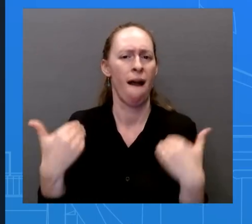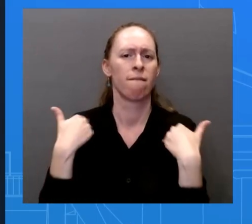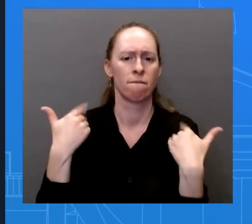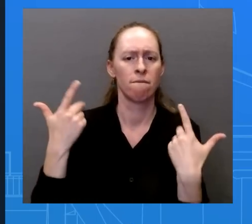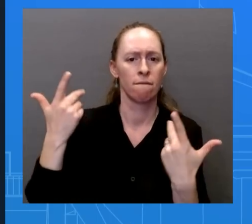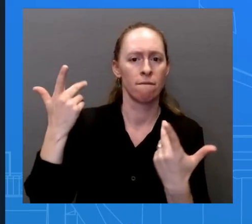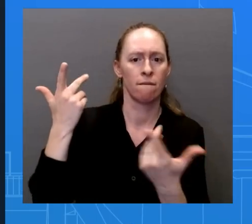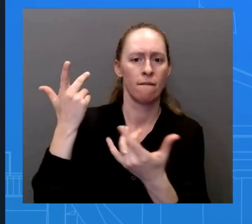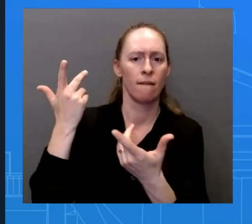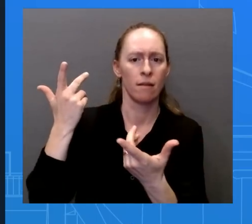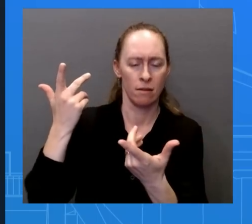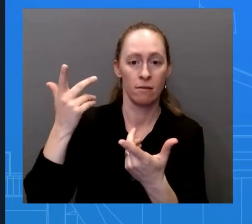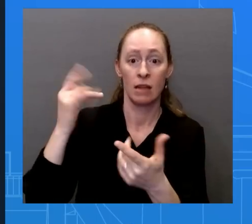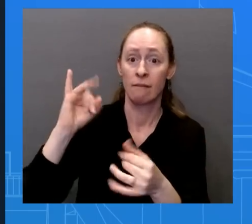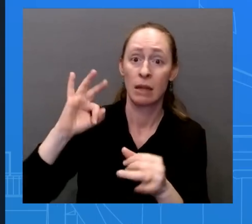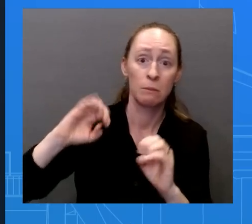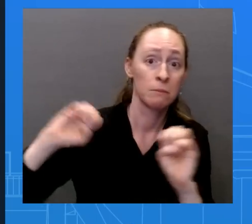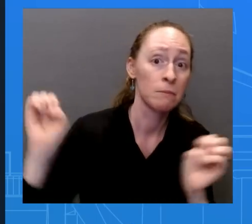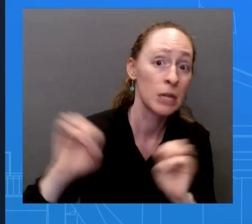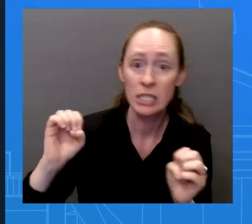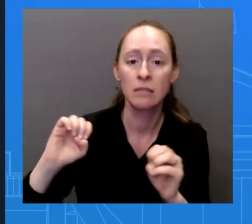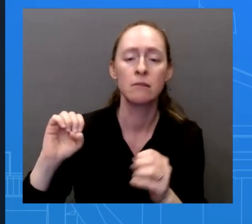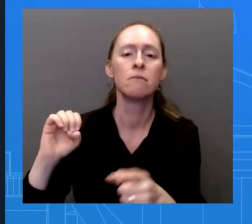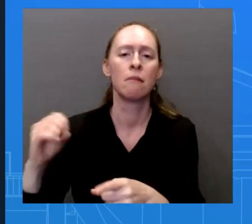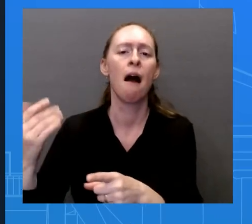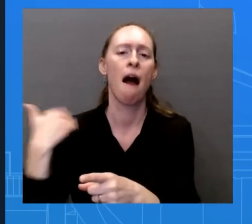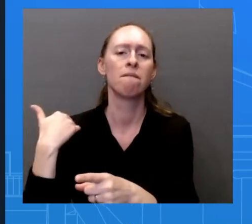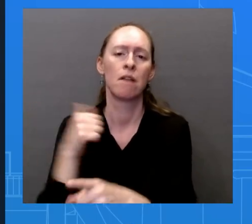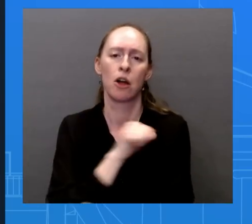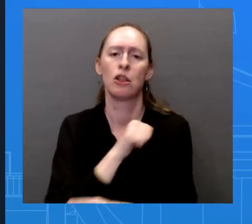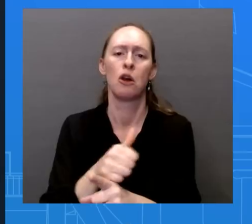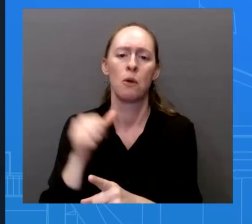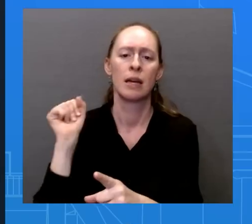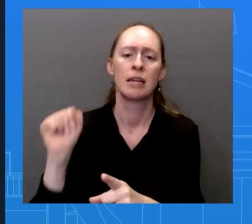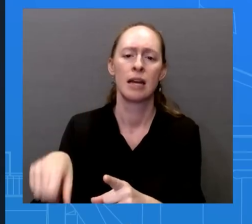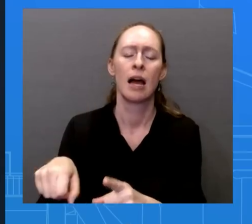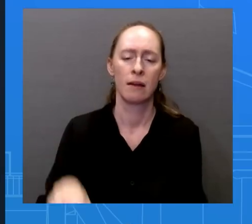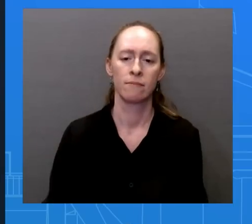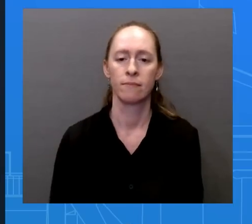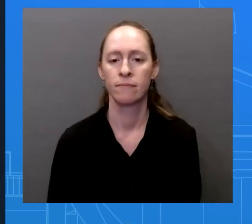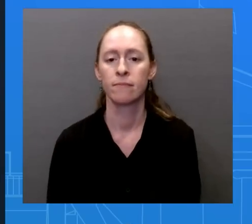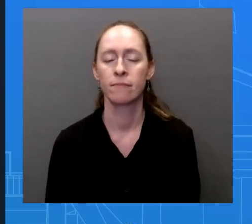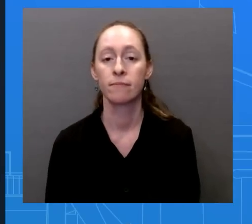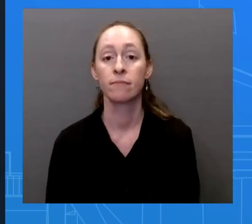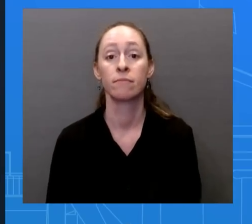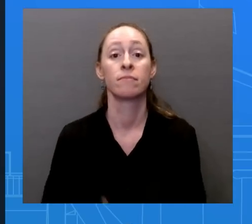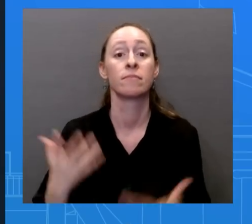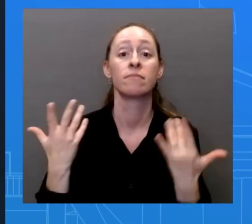And once the Board establishes -- publishes its report, the onus returns to the parties to resolve the dispute